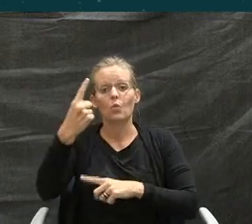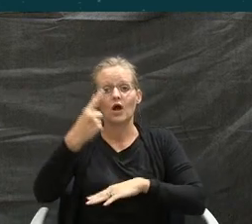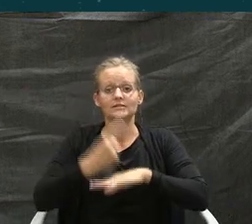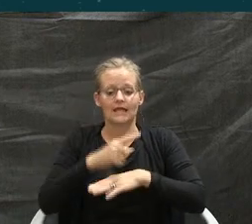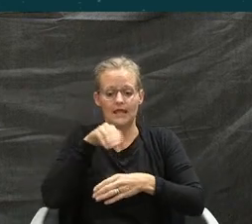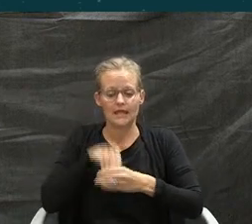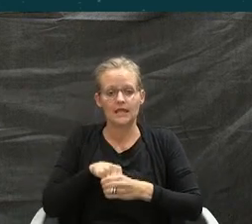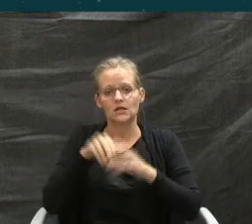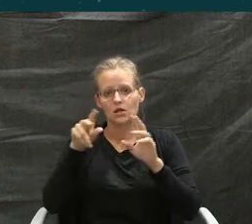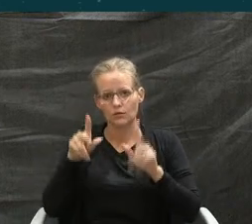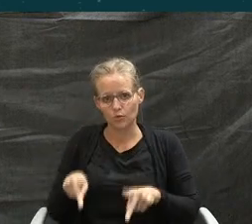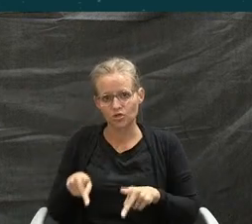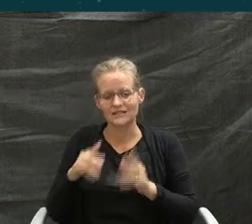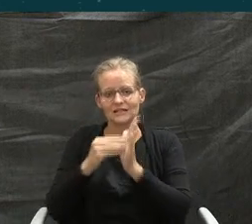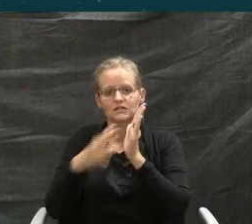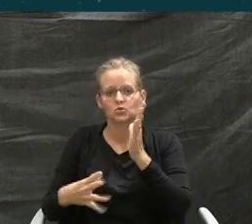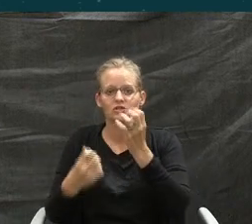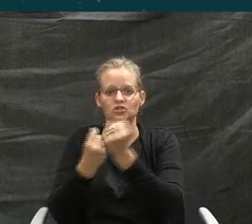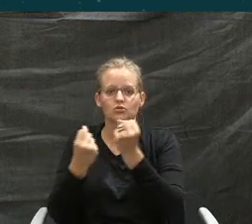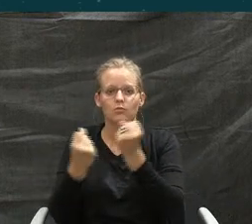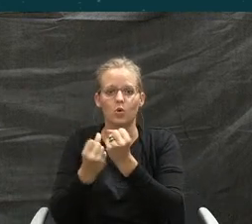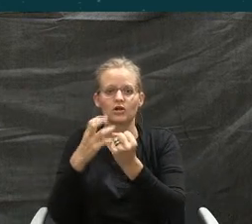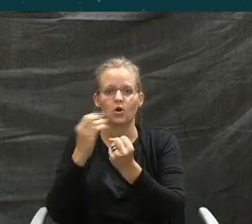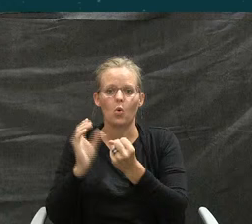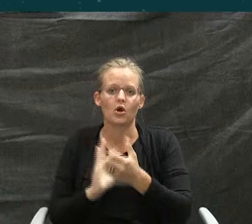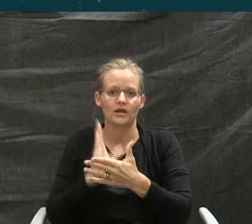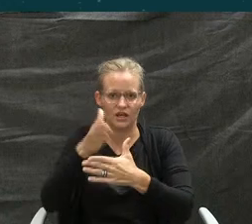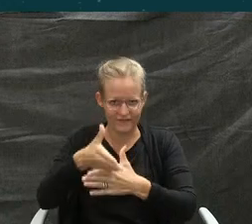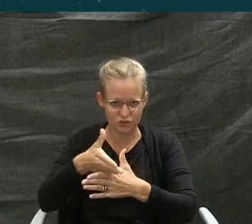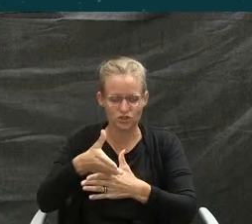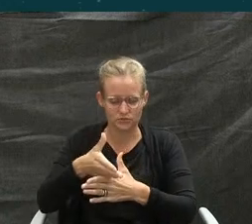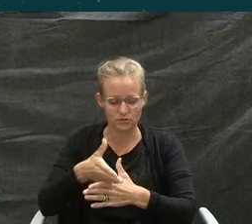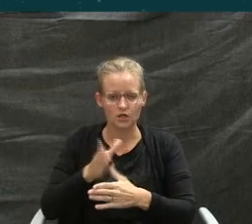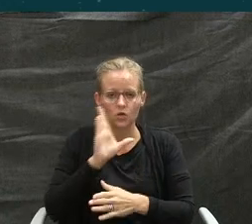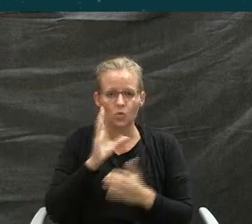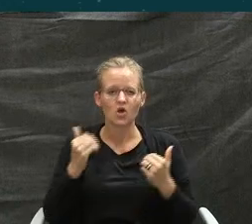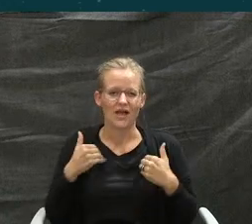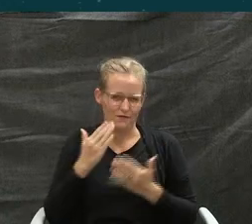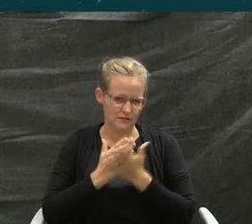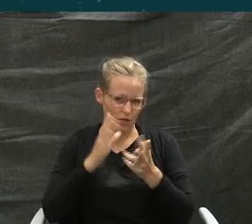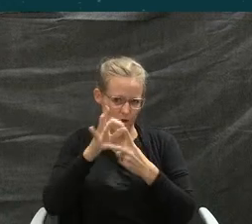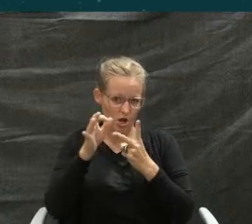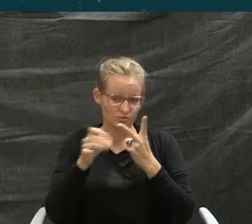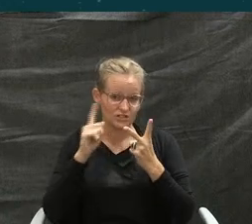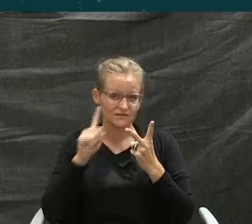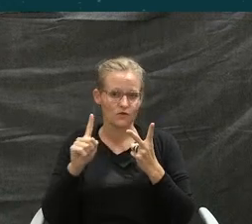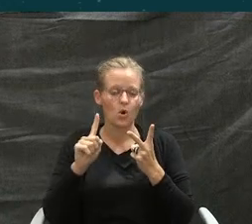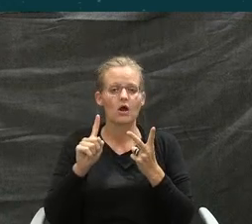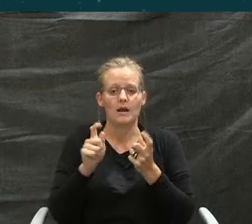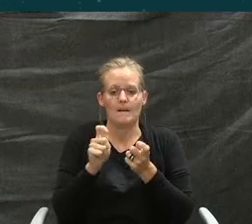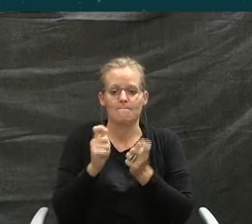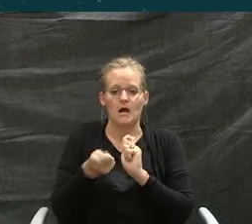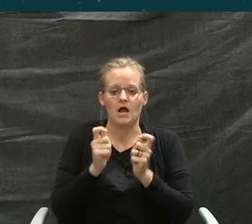person. Student support via invitation. And like I said earlier, there will be some options for a modified hybrid